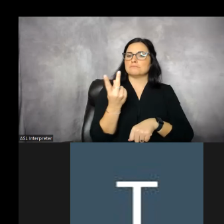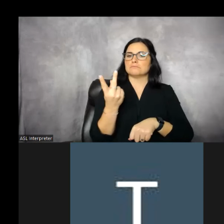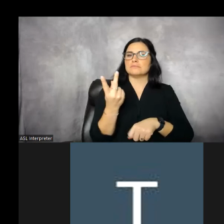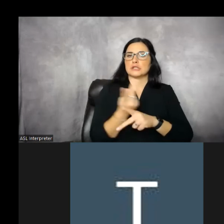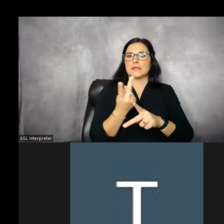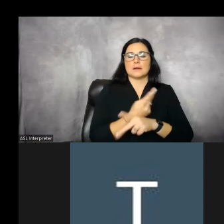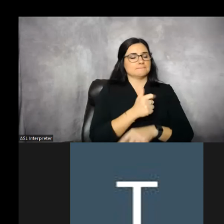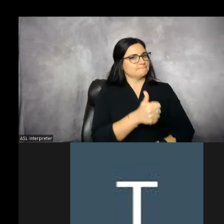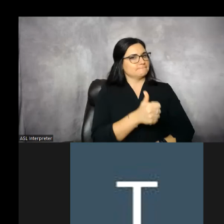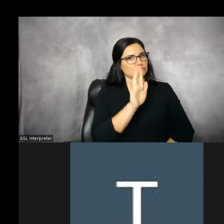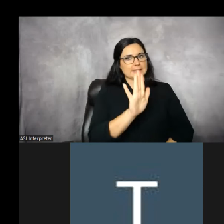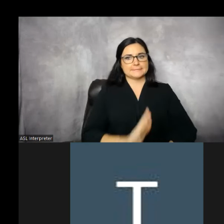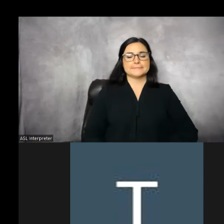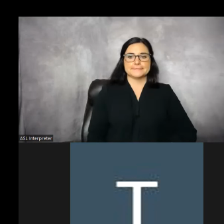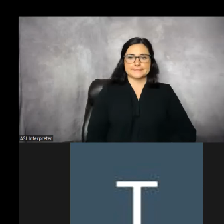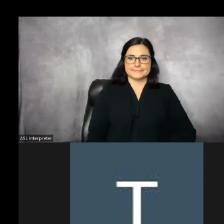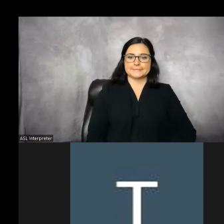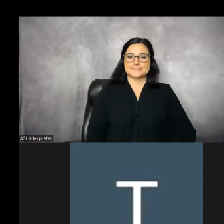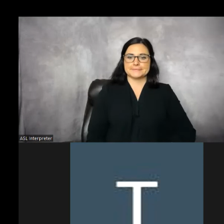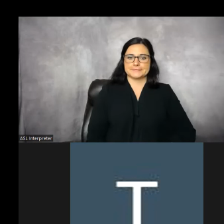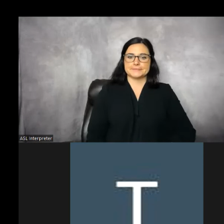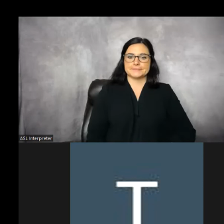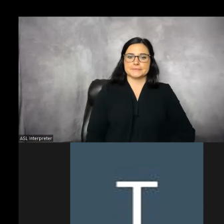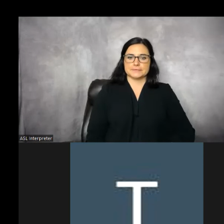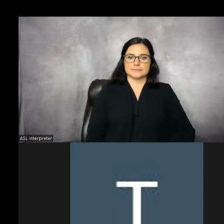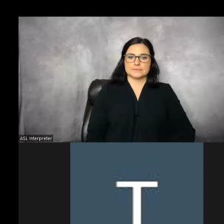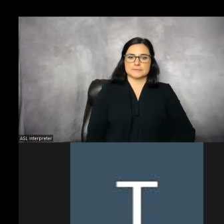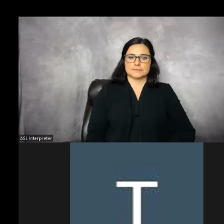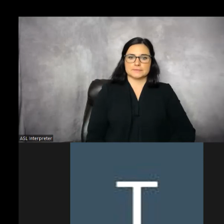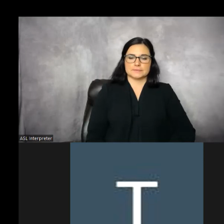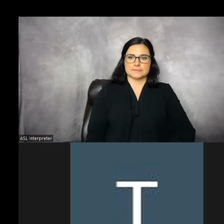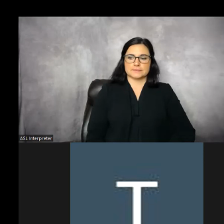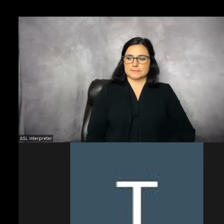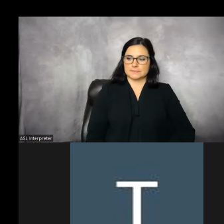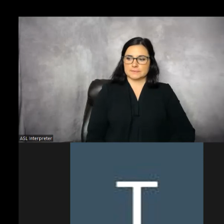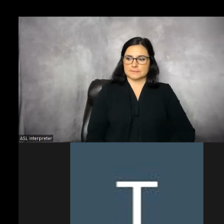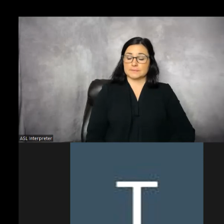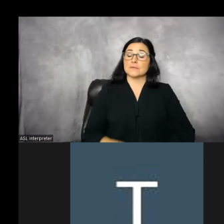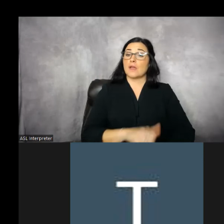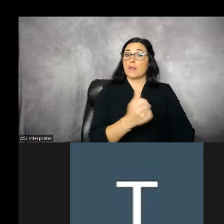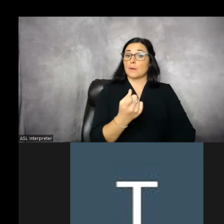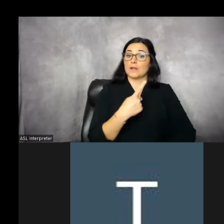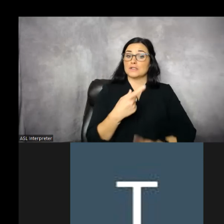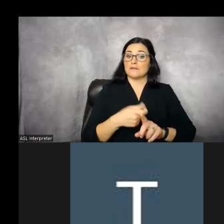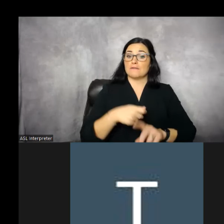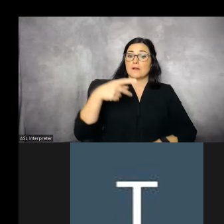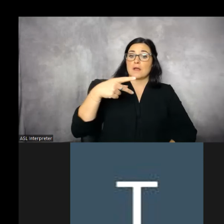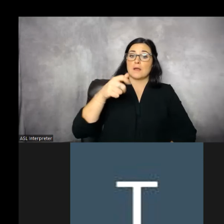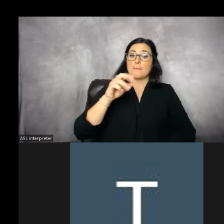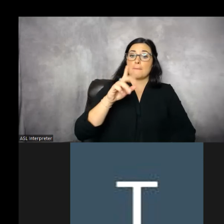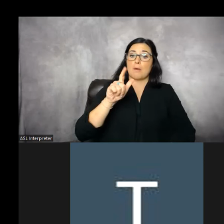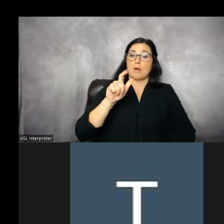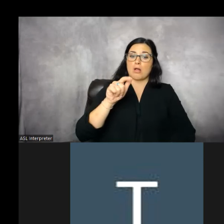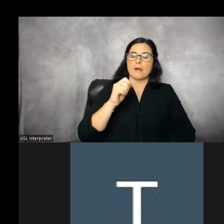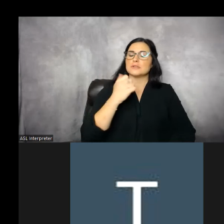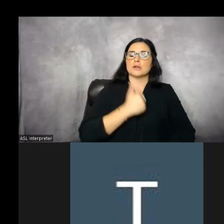like to take a look at with you.